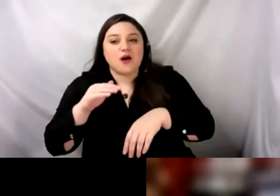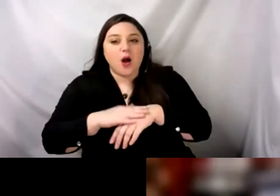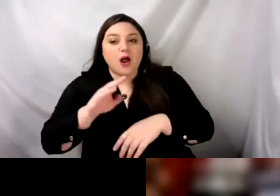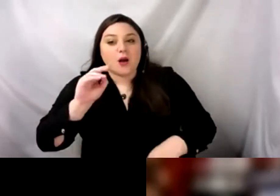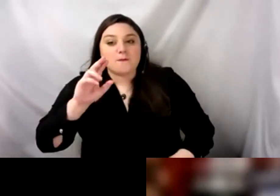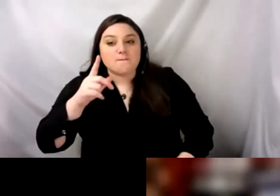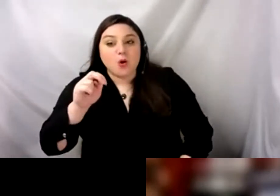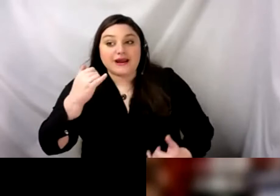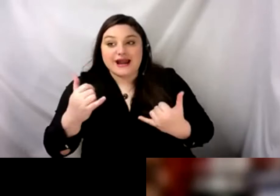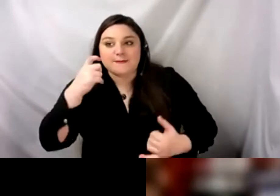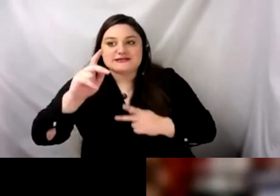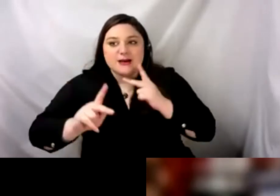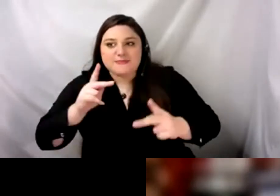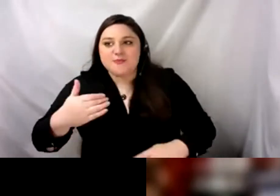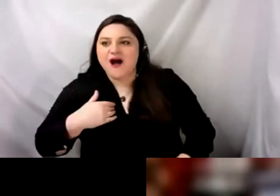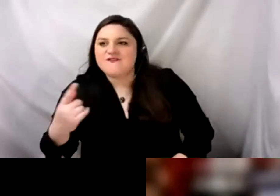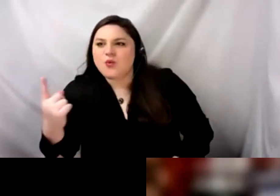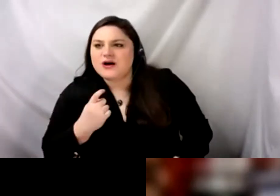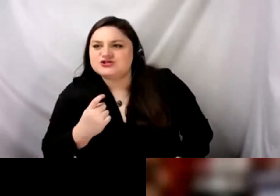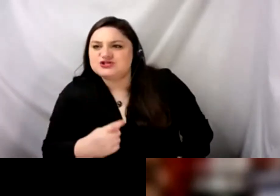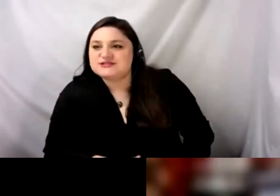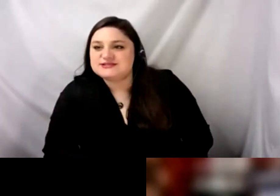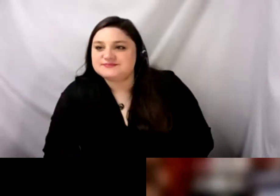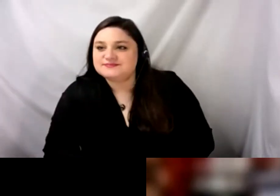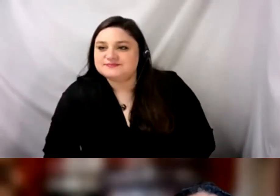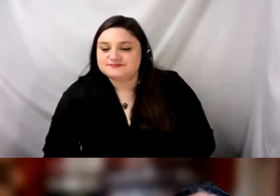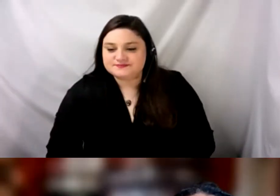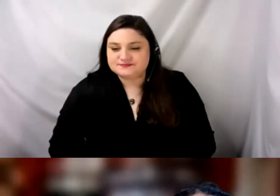[MORGAN] I do. Thank you Gonzalo. I had not seen this particular FAQ document so thank you